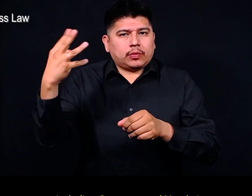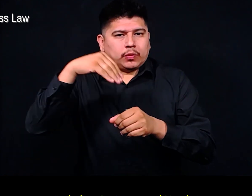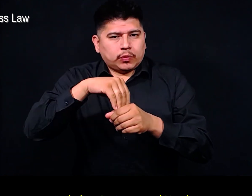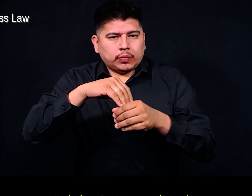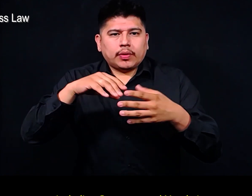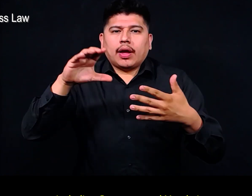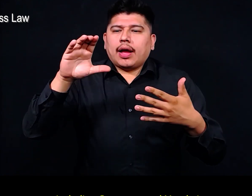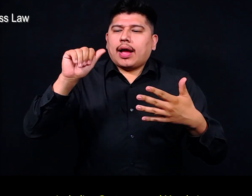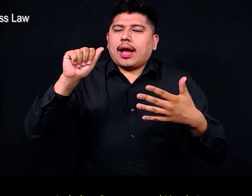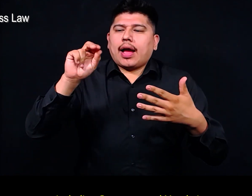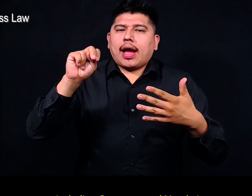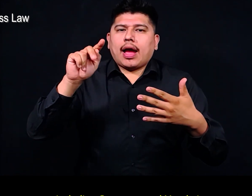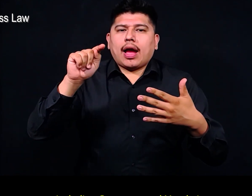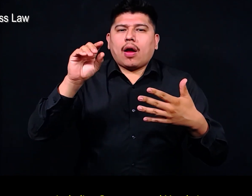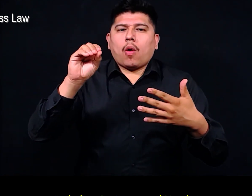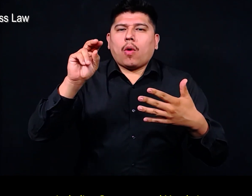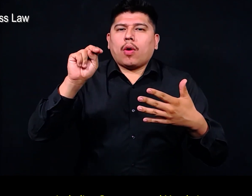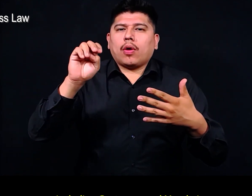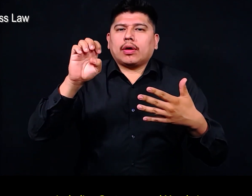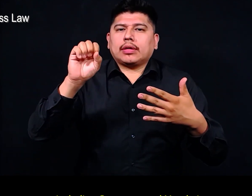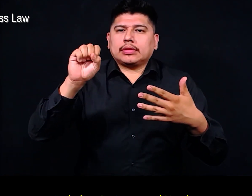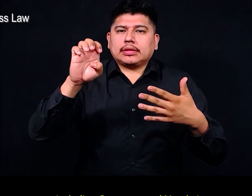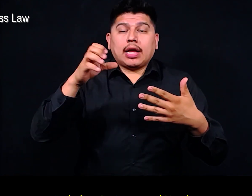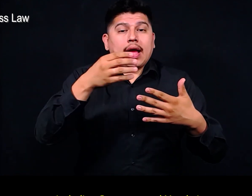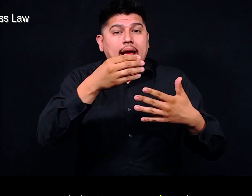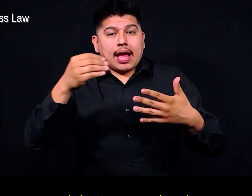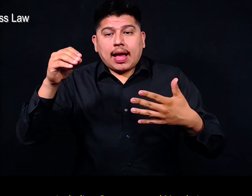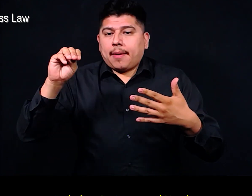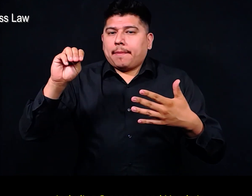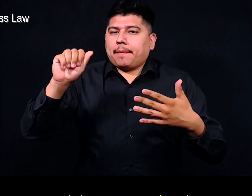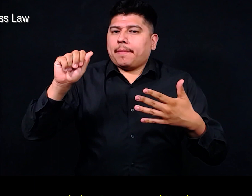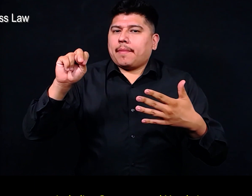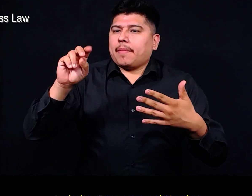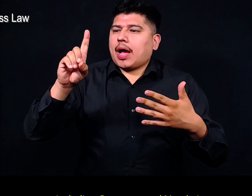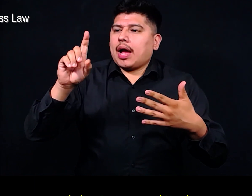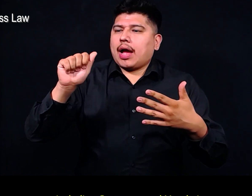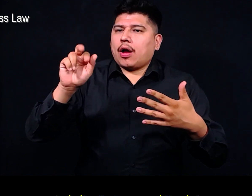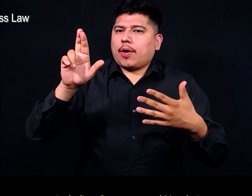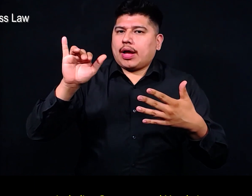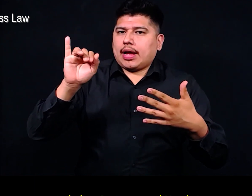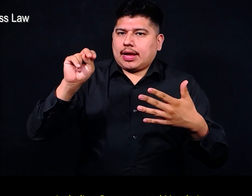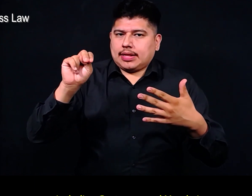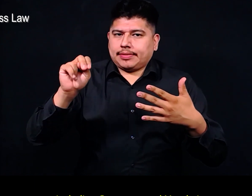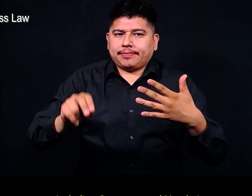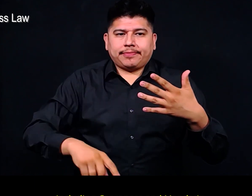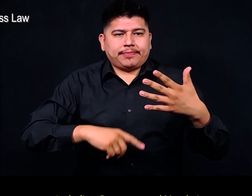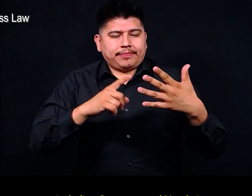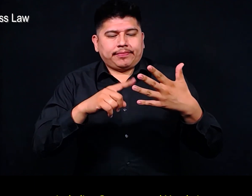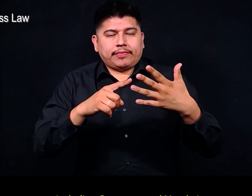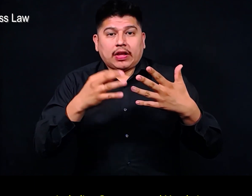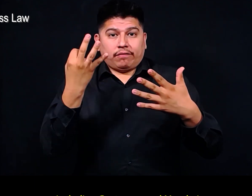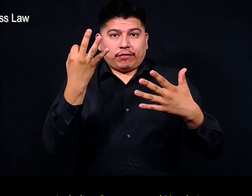including Cantonese and Mandarin.